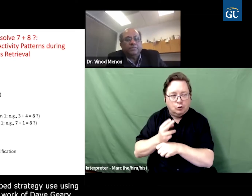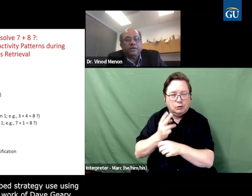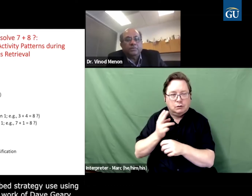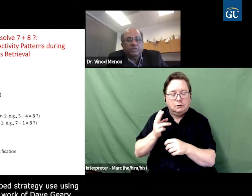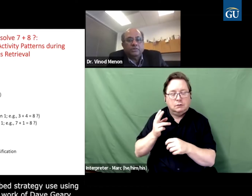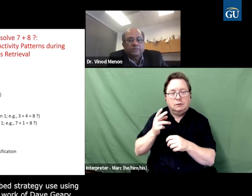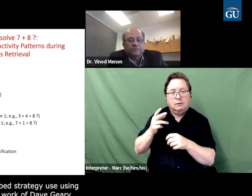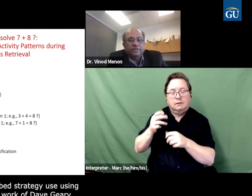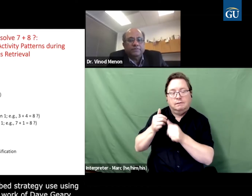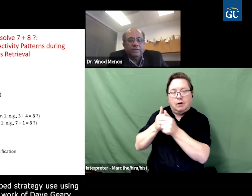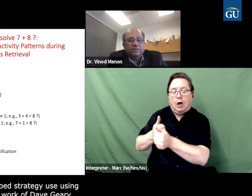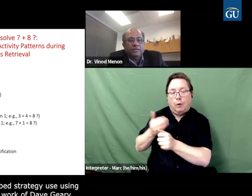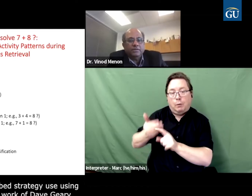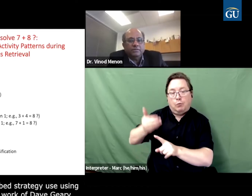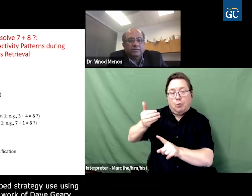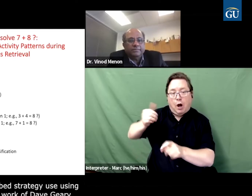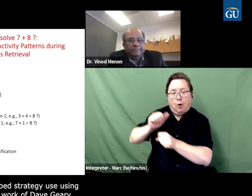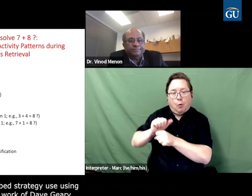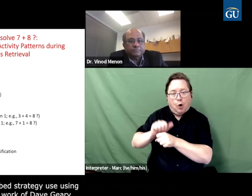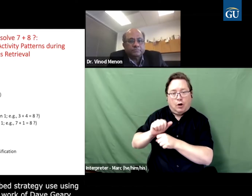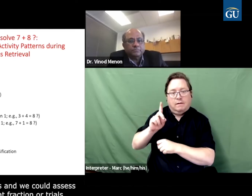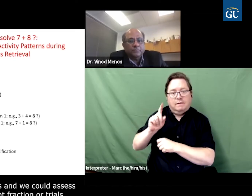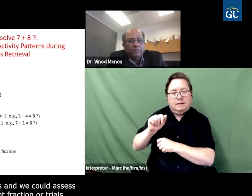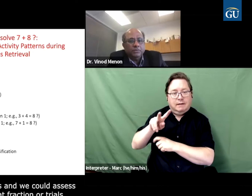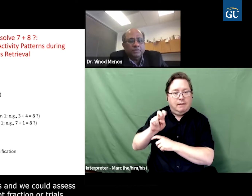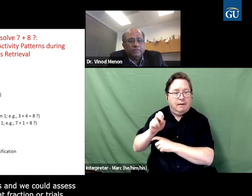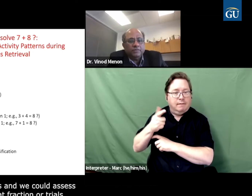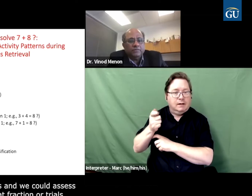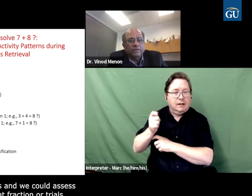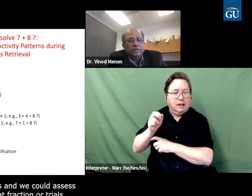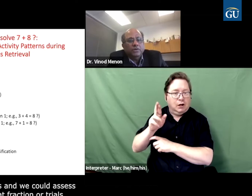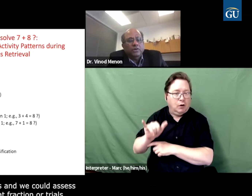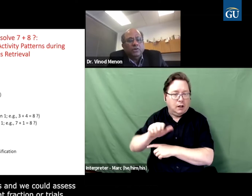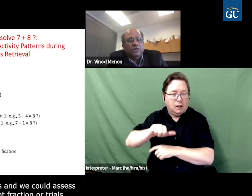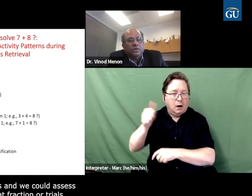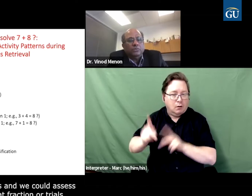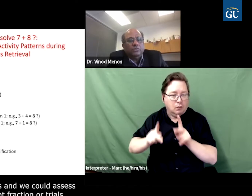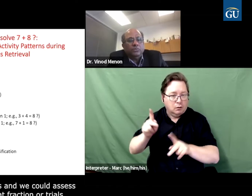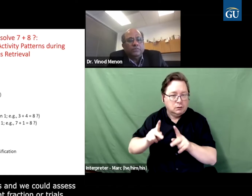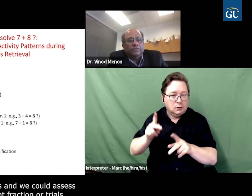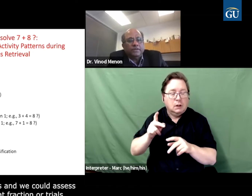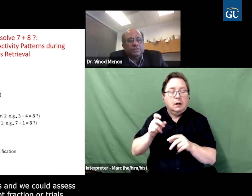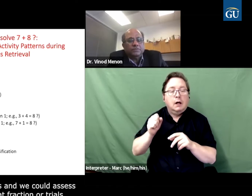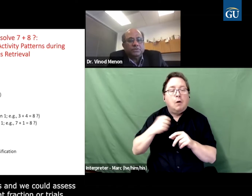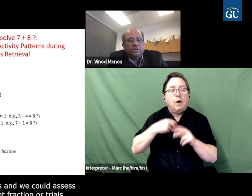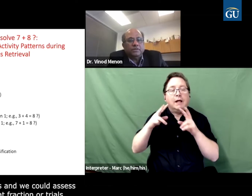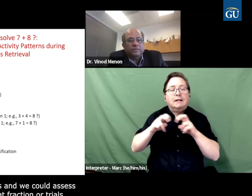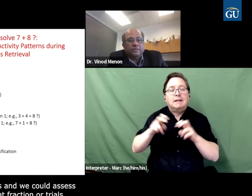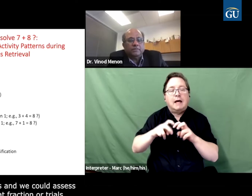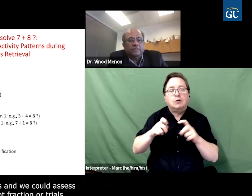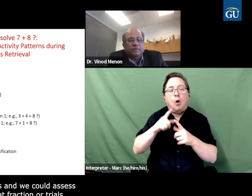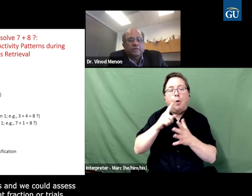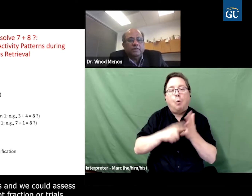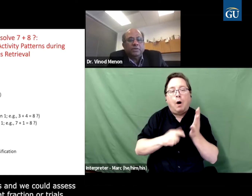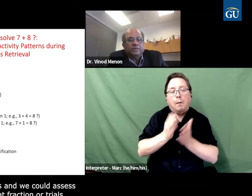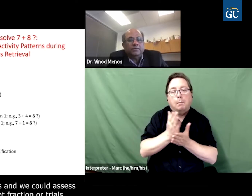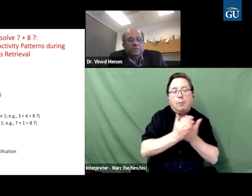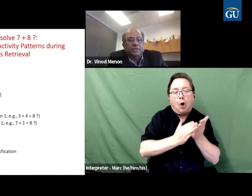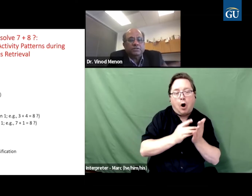work of uh prior work of dave geary and others and we could assess